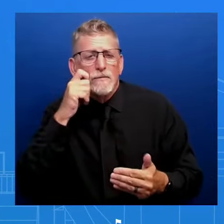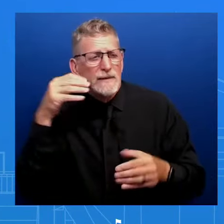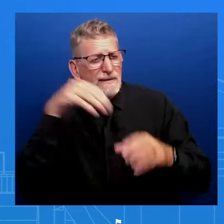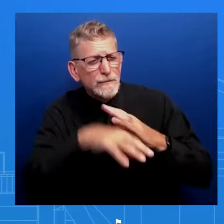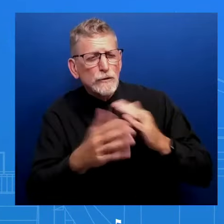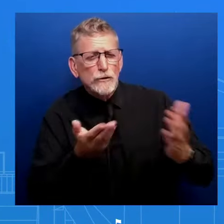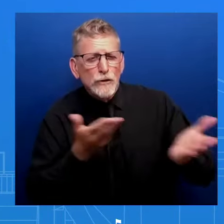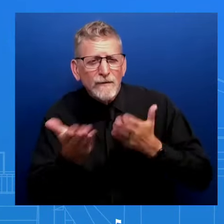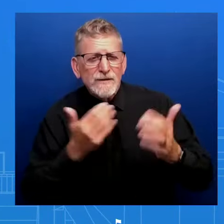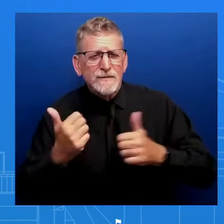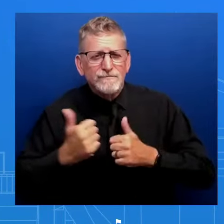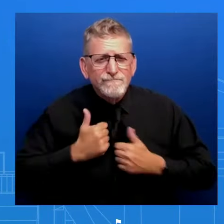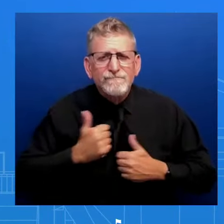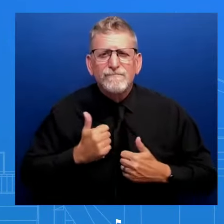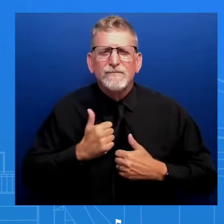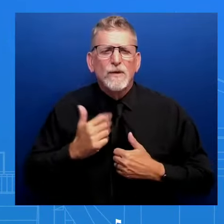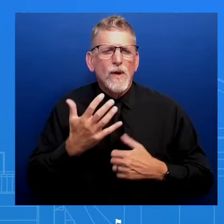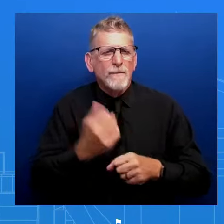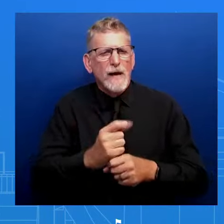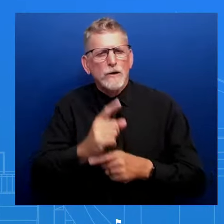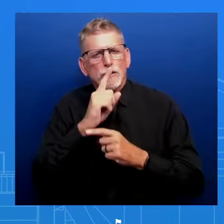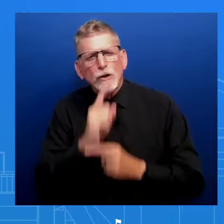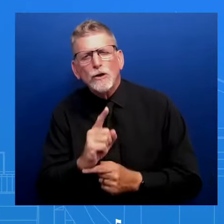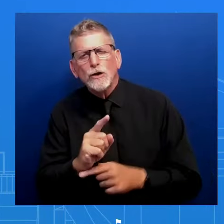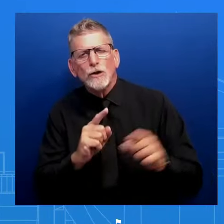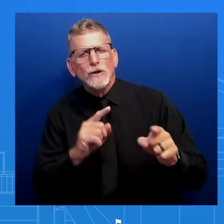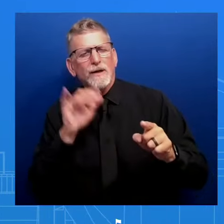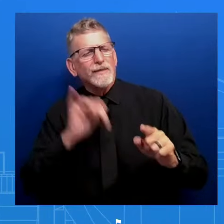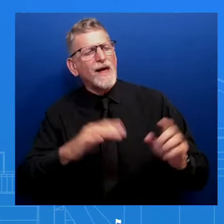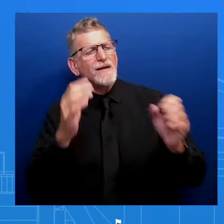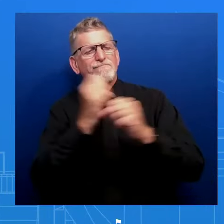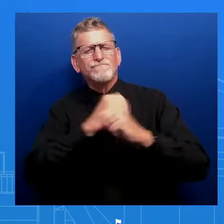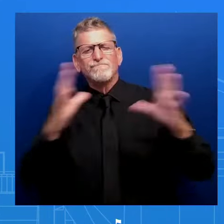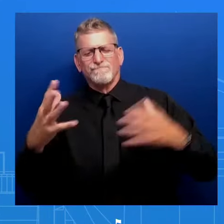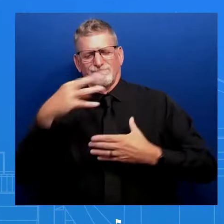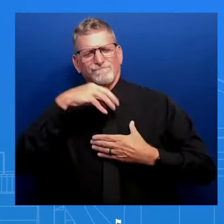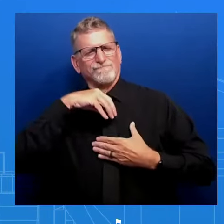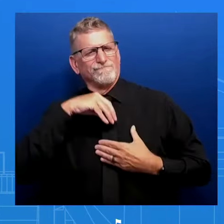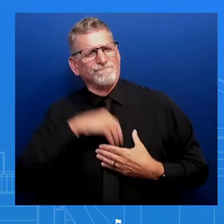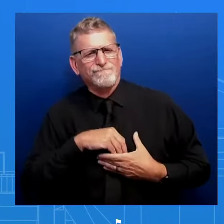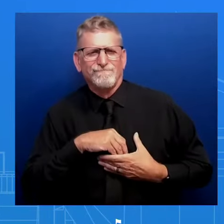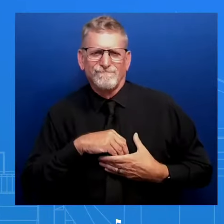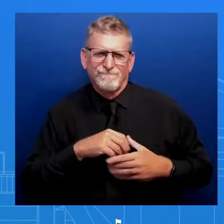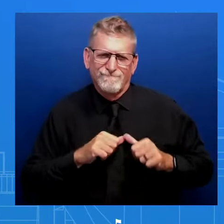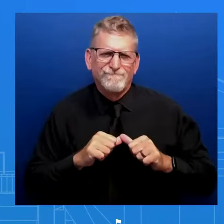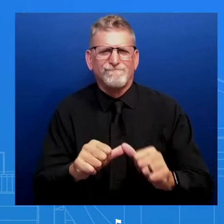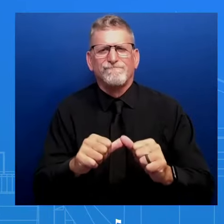and that we don't let it flag. That's all I have. The Press: Can we ask about the situation in Niger very quickly right now?